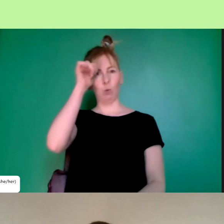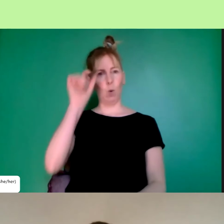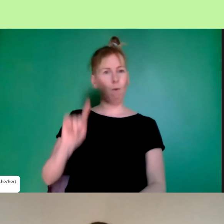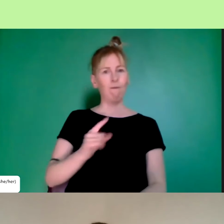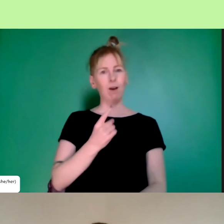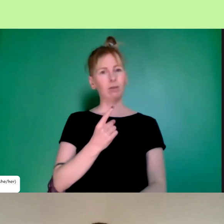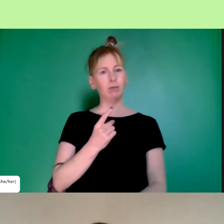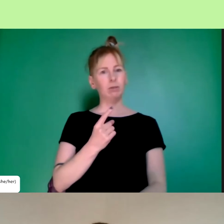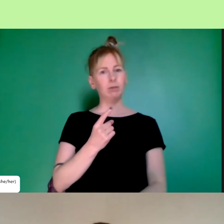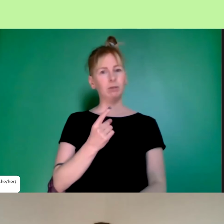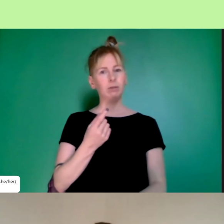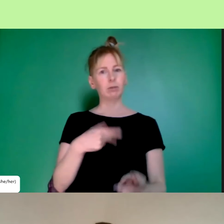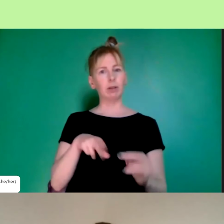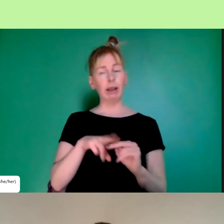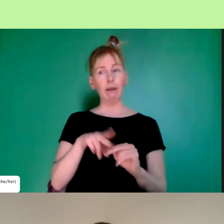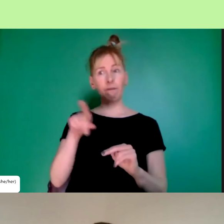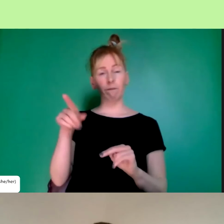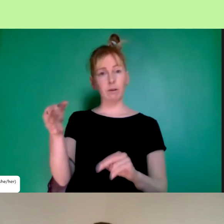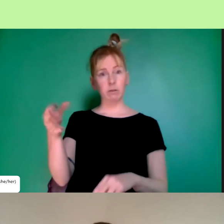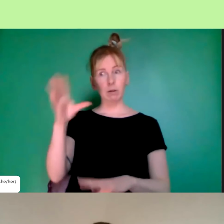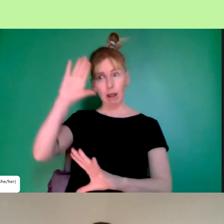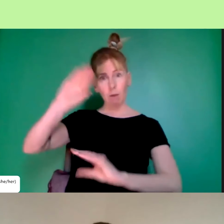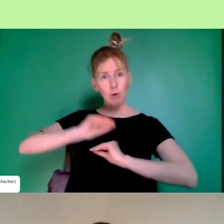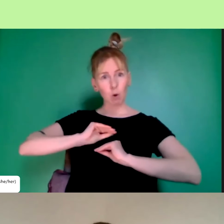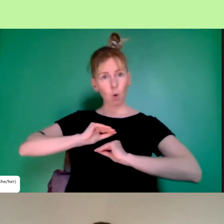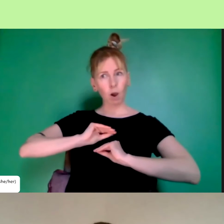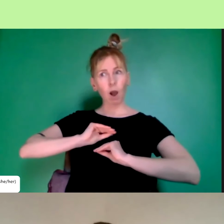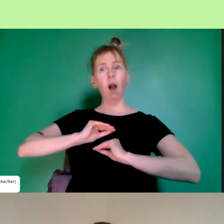care, then we sort of have a format. And I don't think there's an exact format when you're